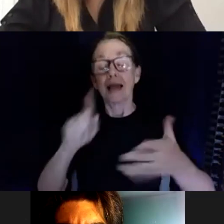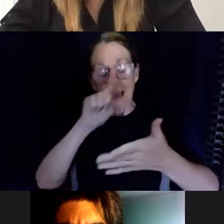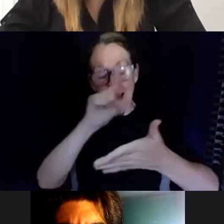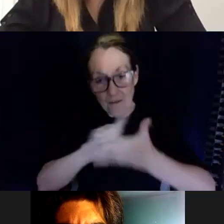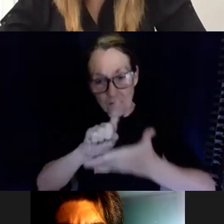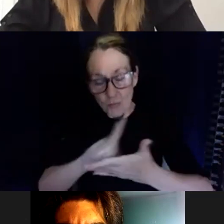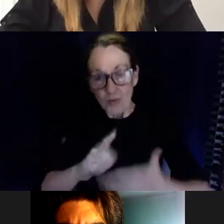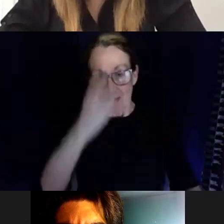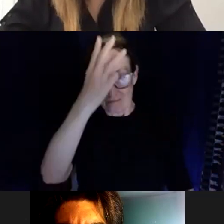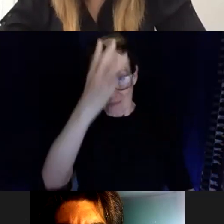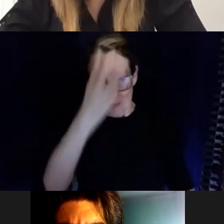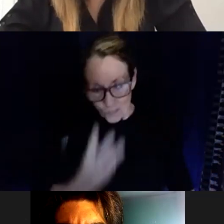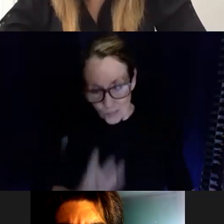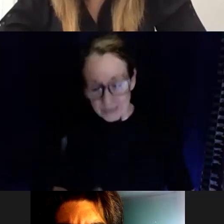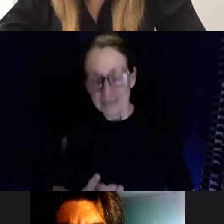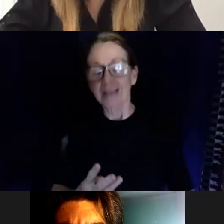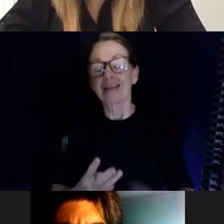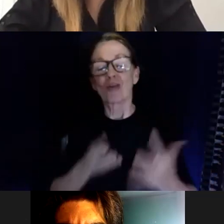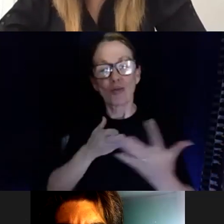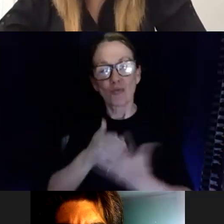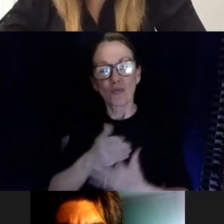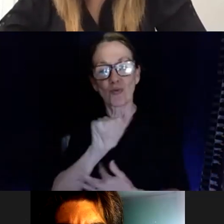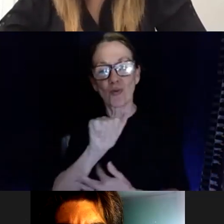INTERESTING TALK. I HOPE YOU WILL WATCH IT. IT'S POSTED ON FACEBOOK AND TWITTER.